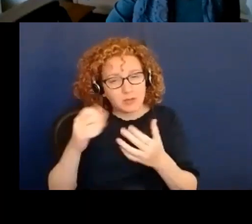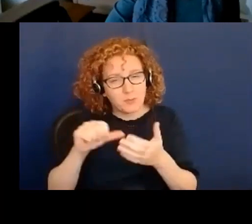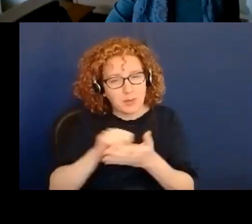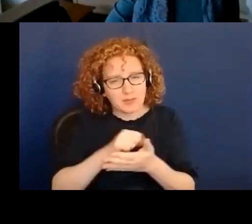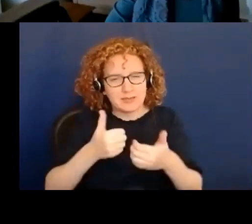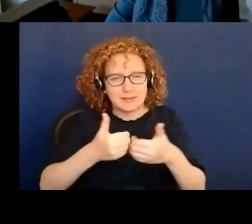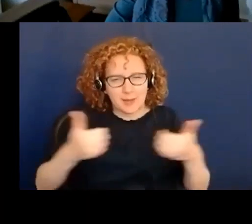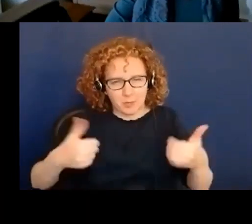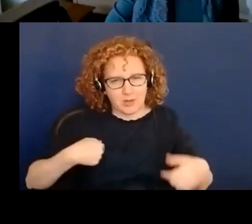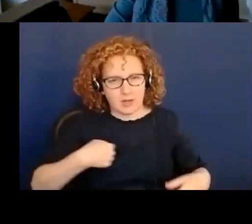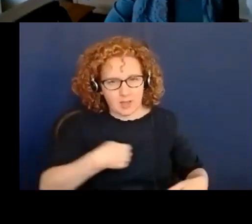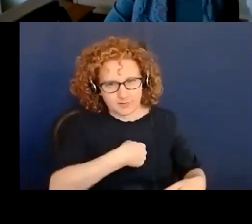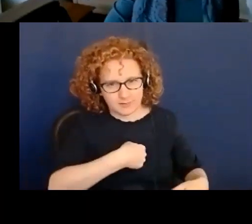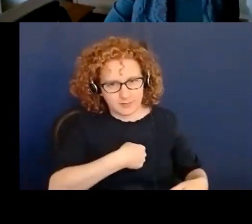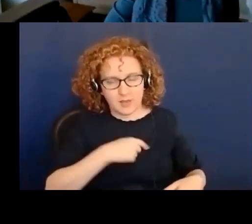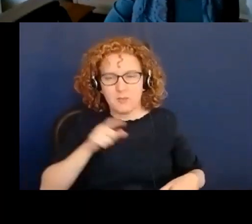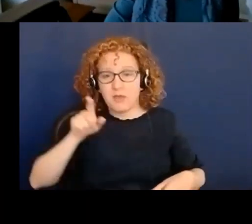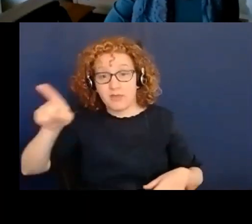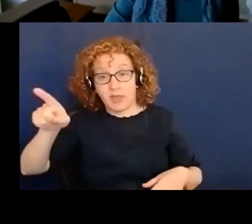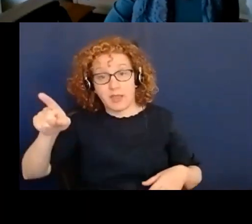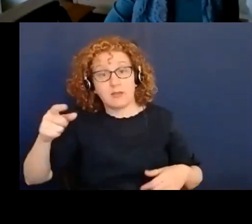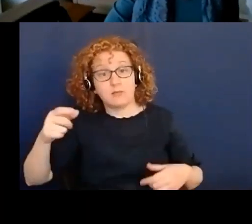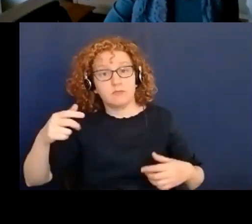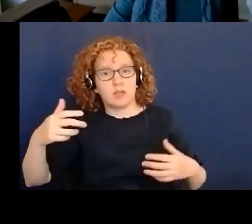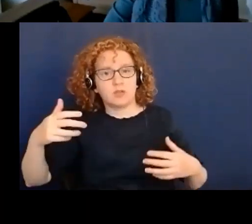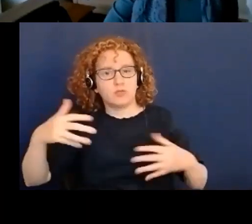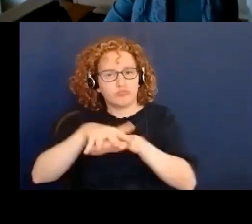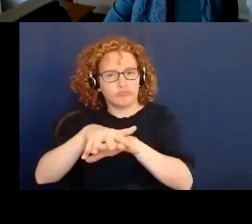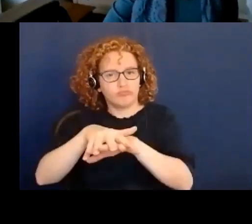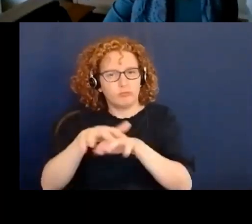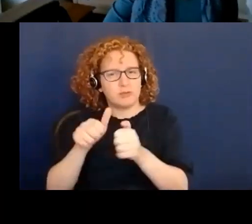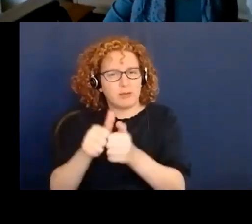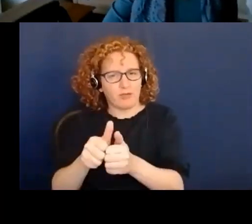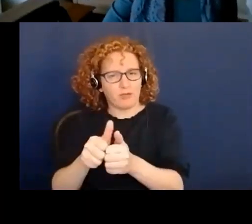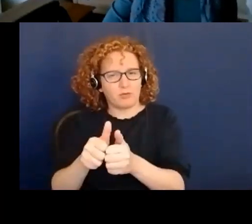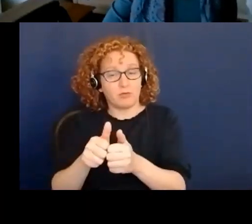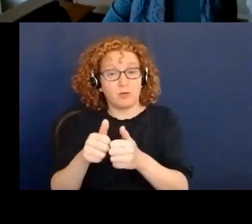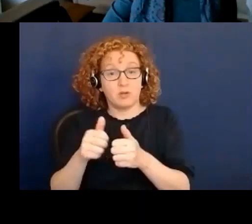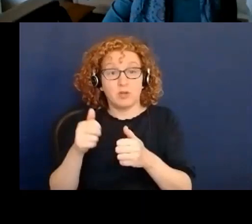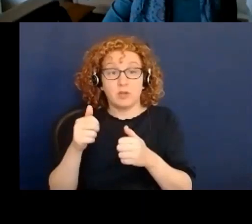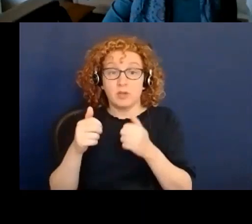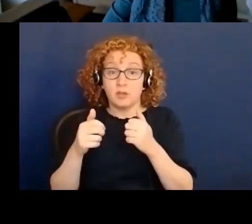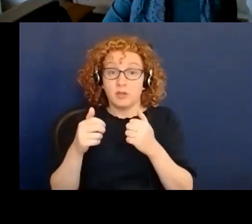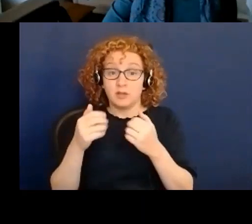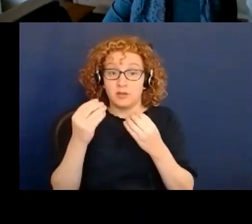and they typically fold into their travel advisory the information that we put in our country